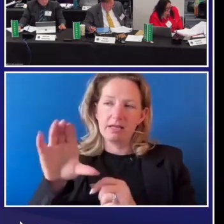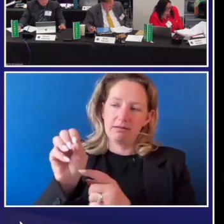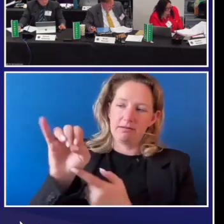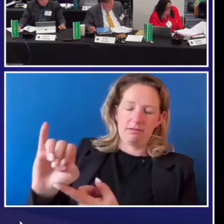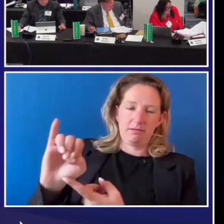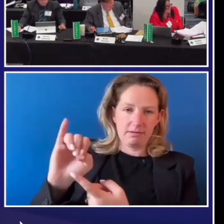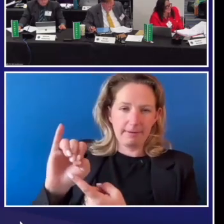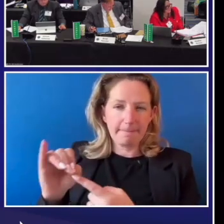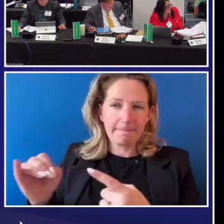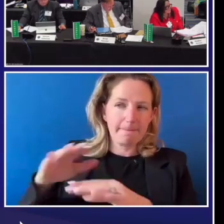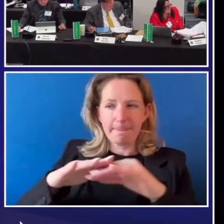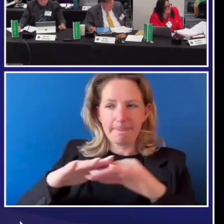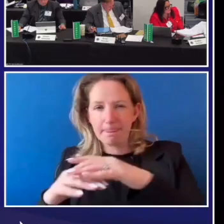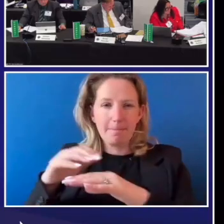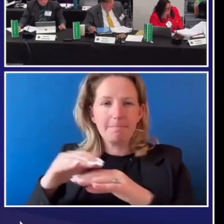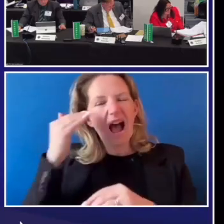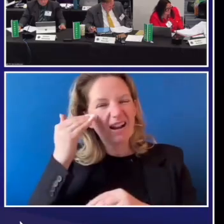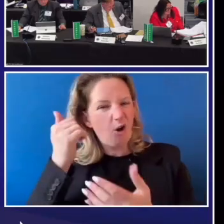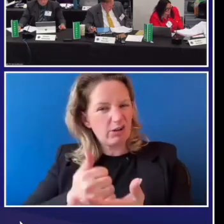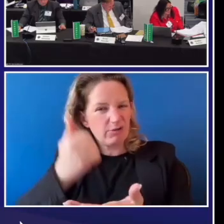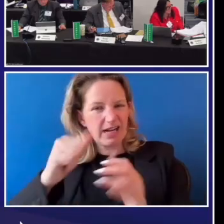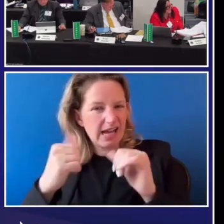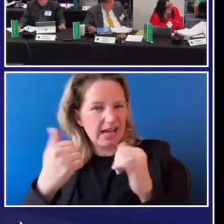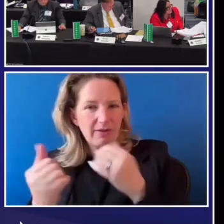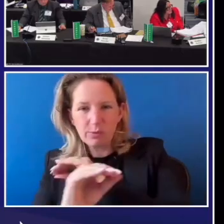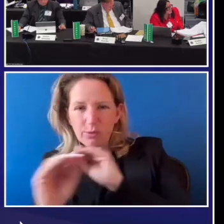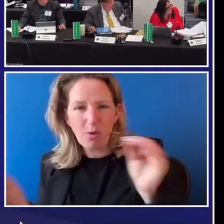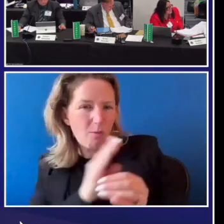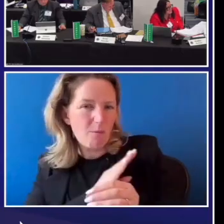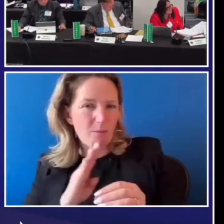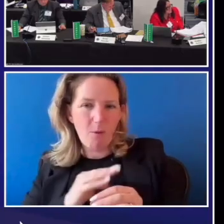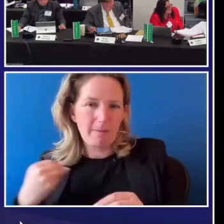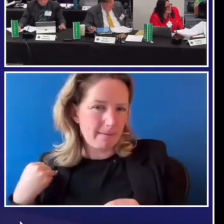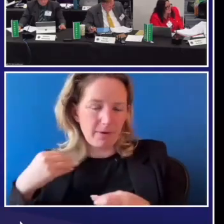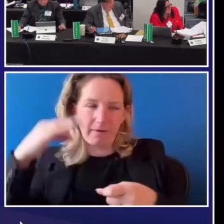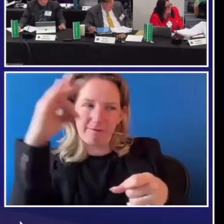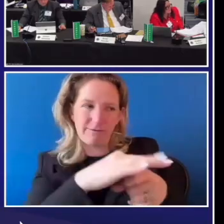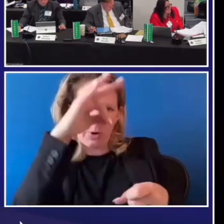there's no board member that's voting on their own institution or uh, and and